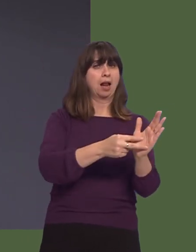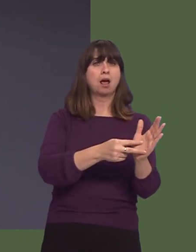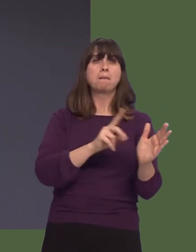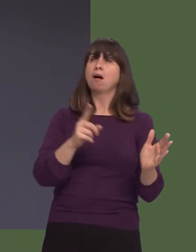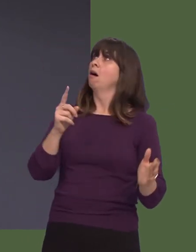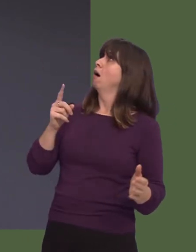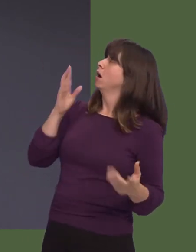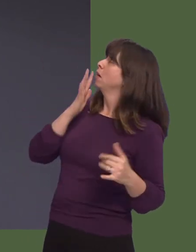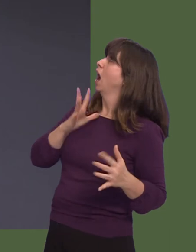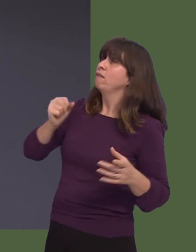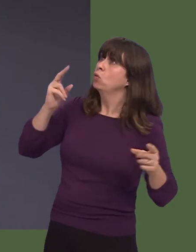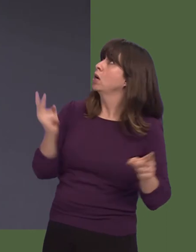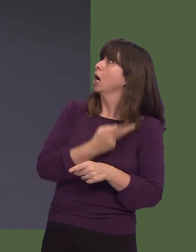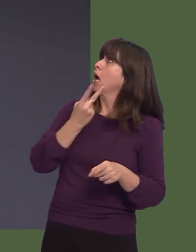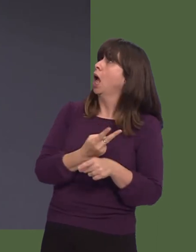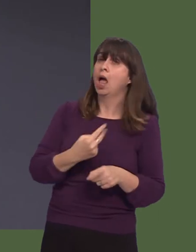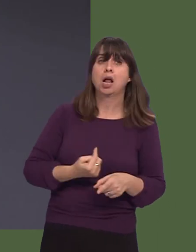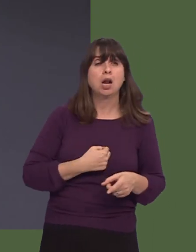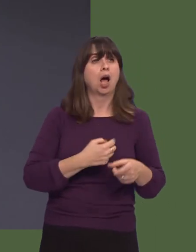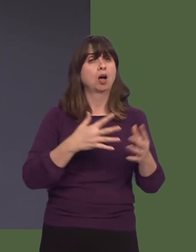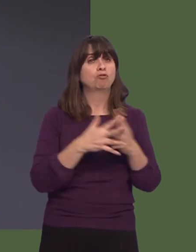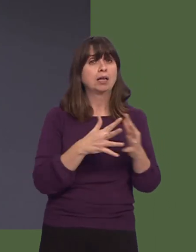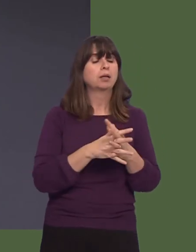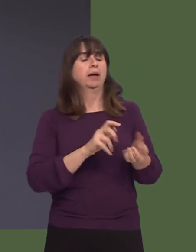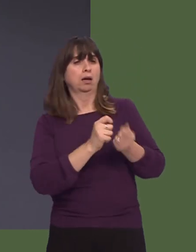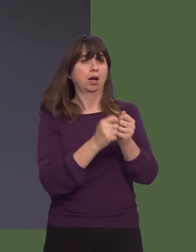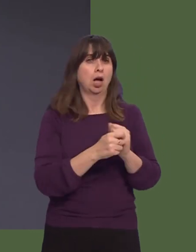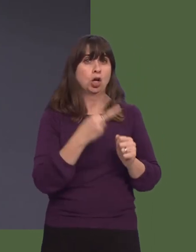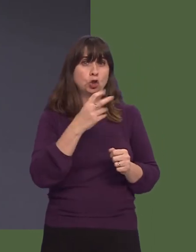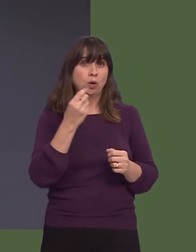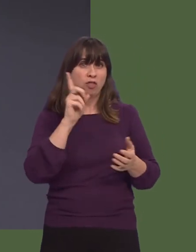y niferoedd, ond mae'r gost o orfod ailgynnal cynllun datblygu lleol, yn Wrecsam yn unig,